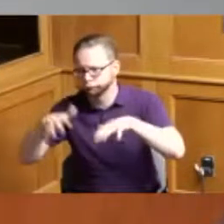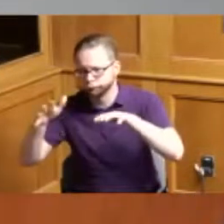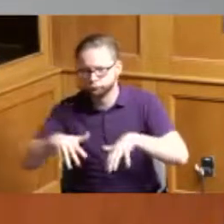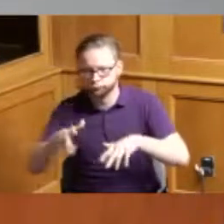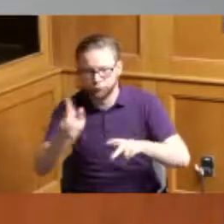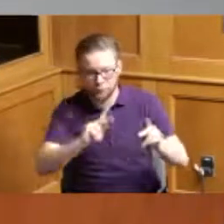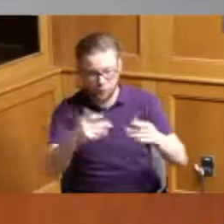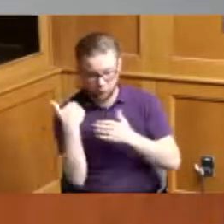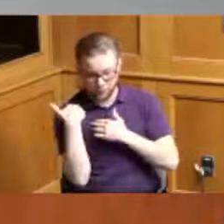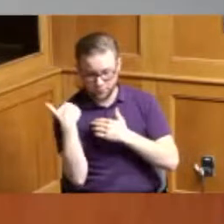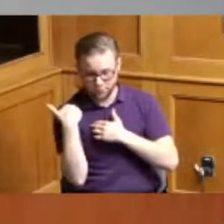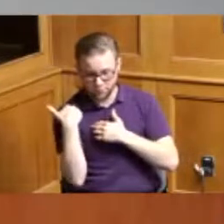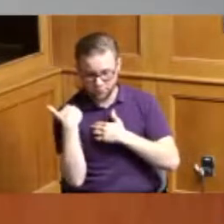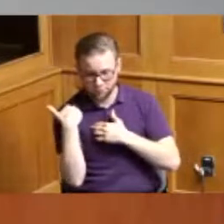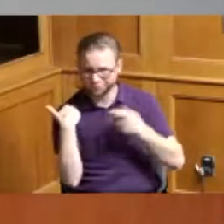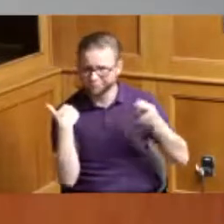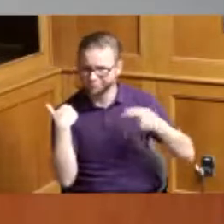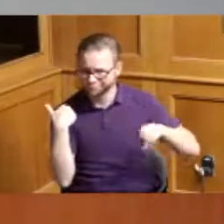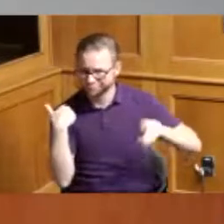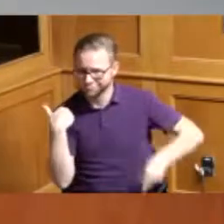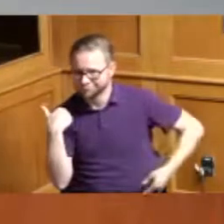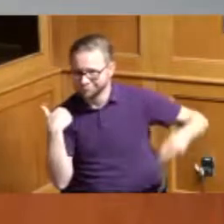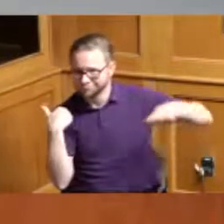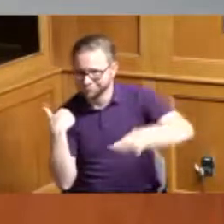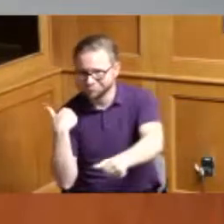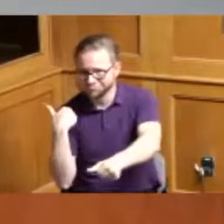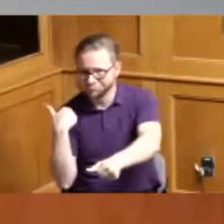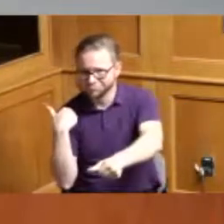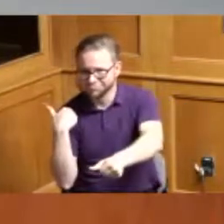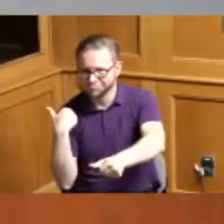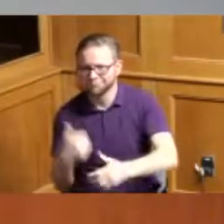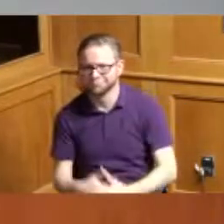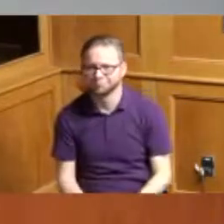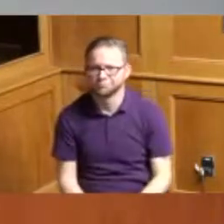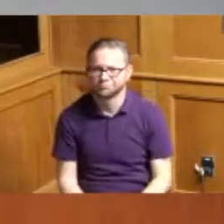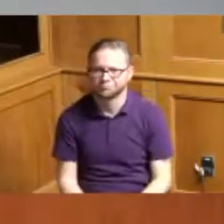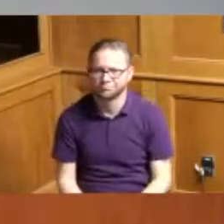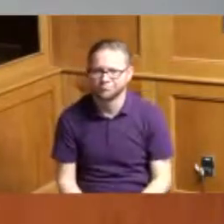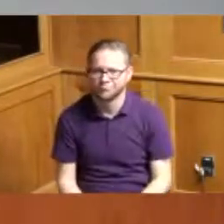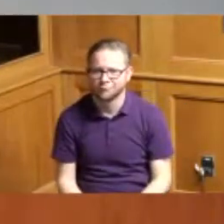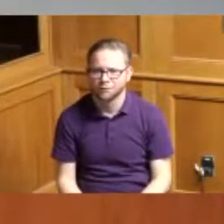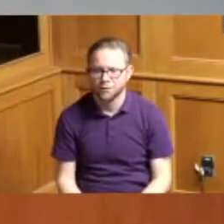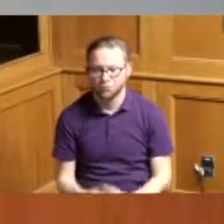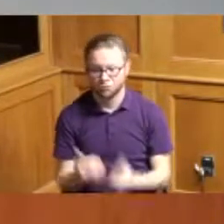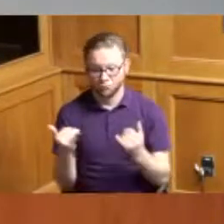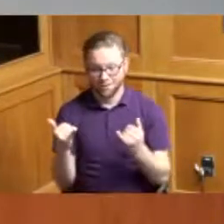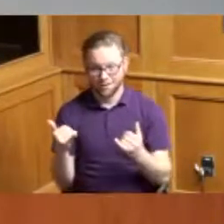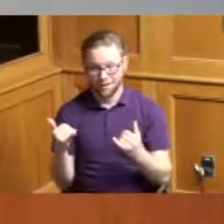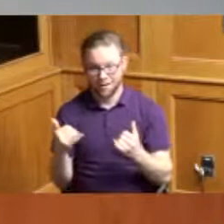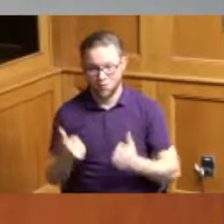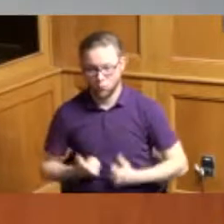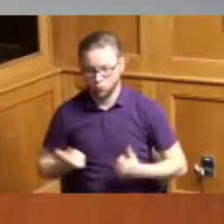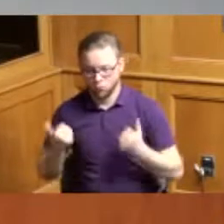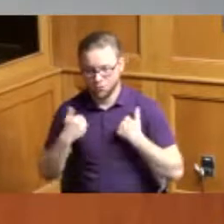paying for the you know that that going into the system as opposed to the residential customer who